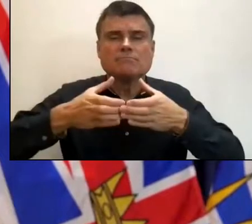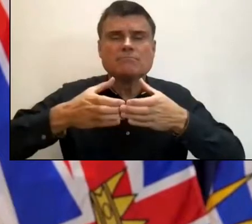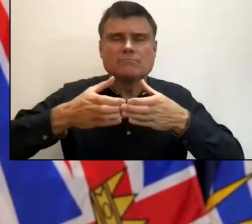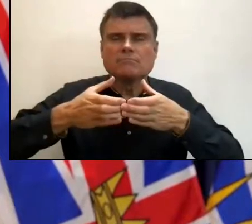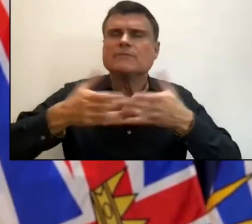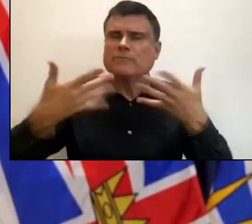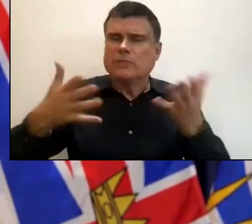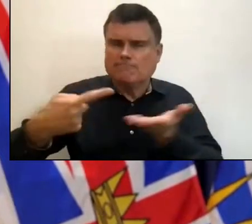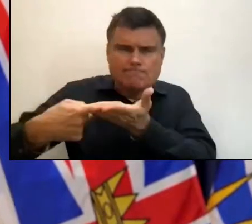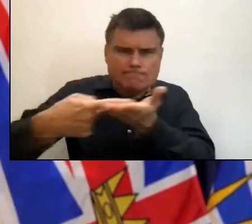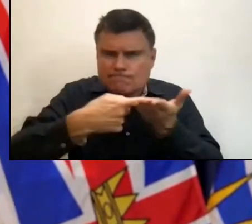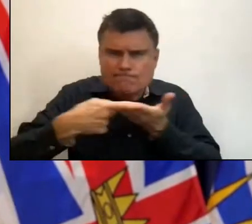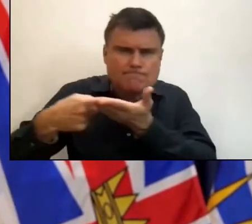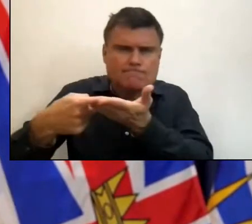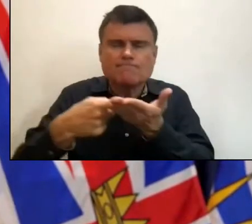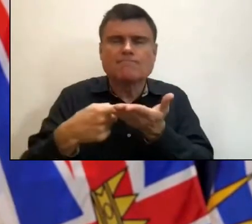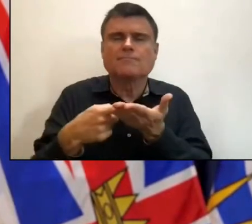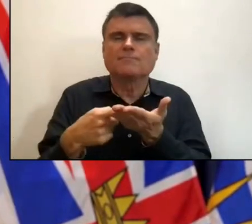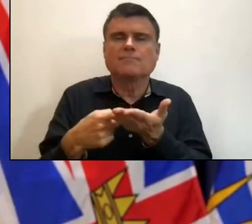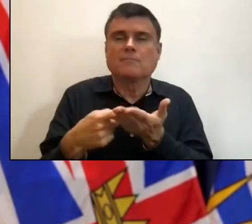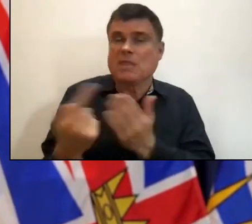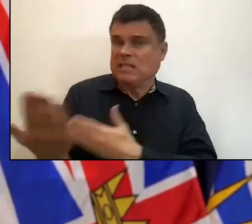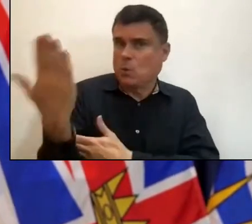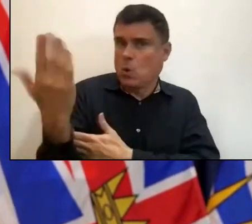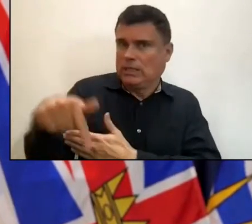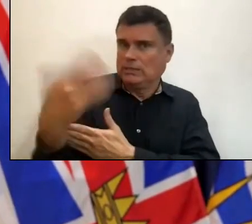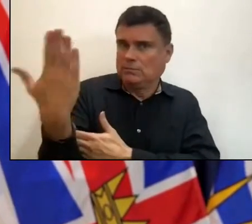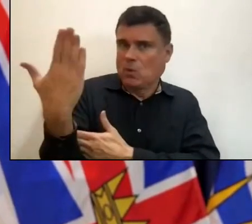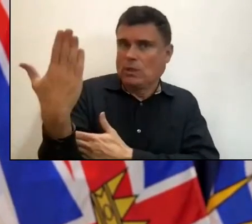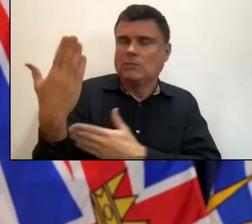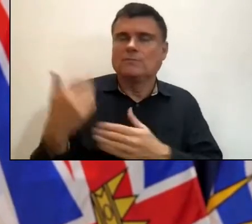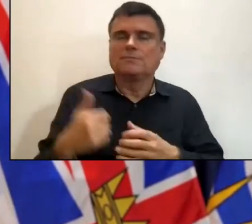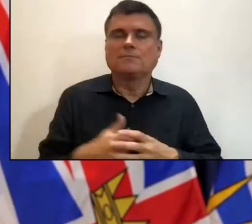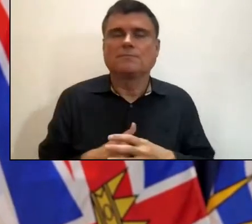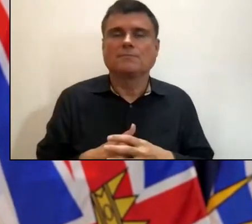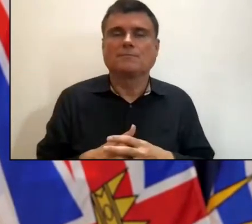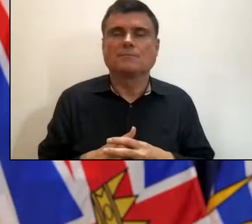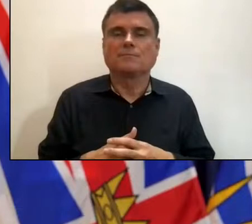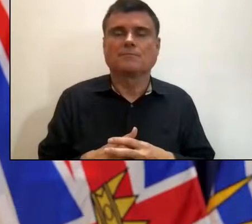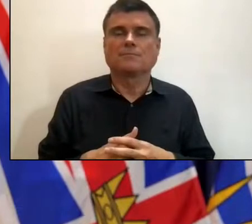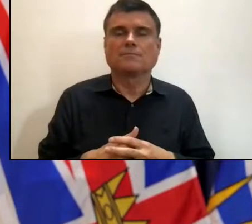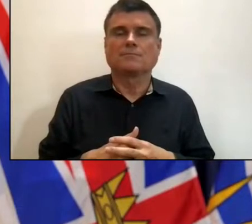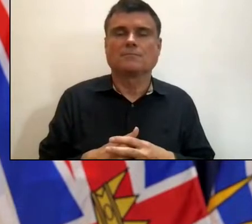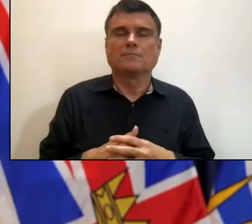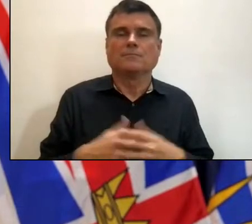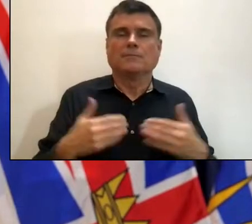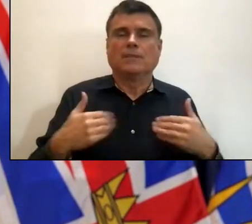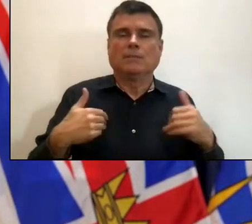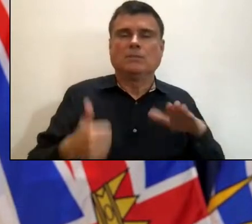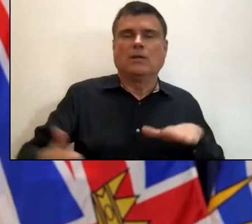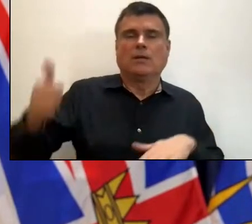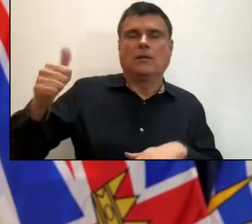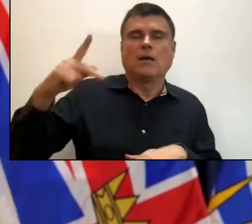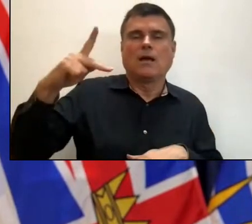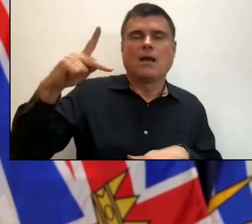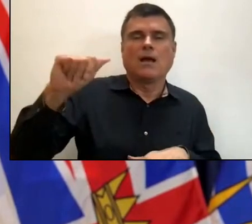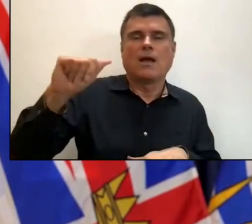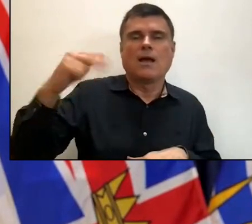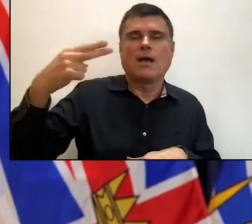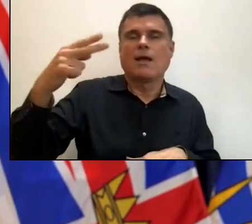pandemic this morning and minister Calen is lea leading ts